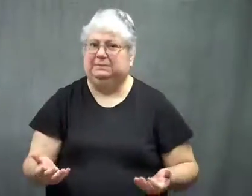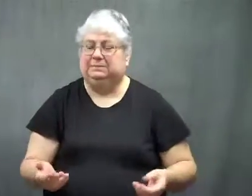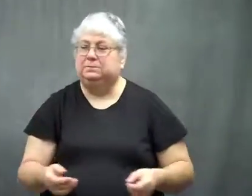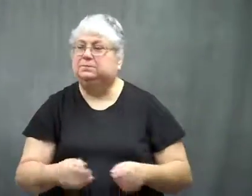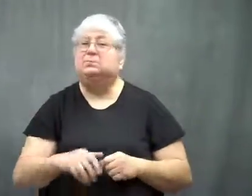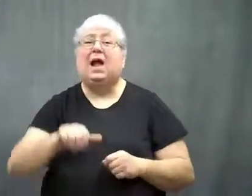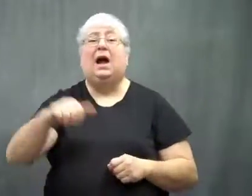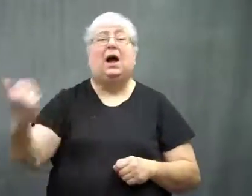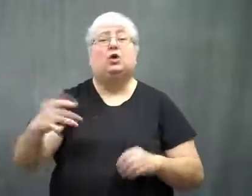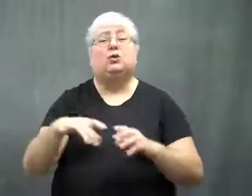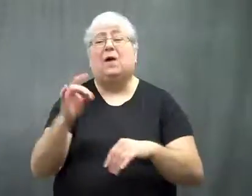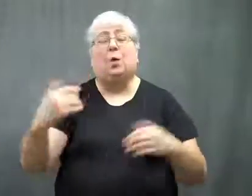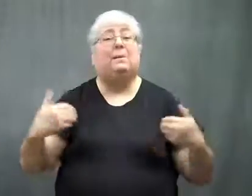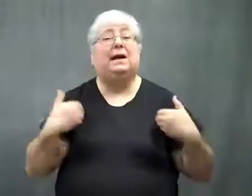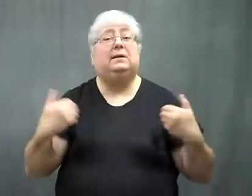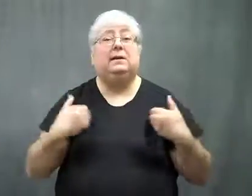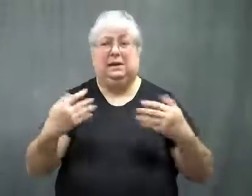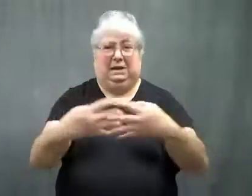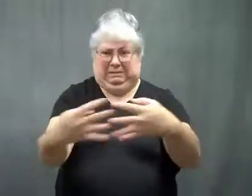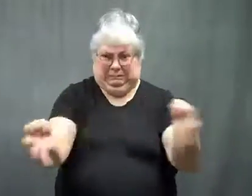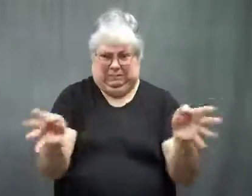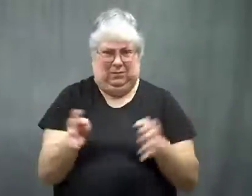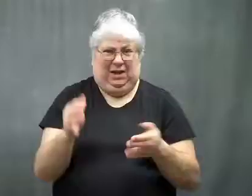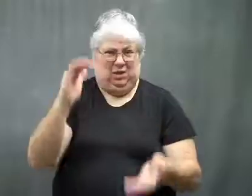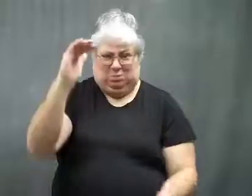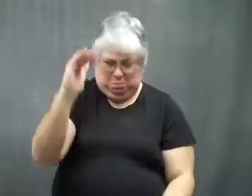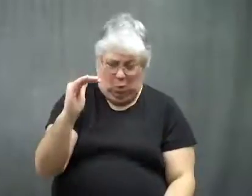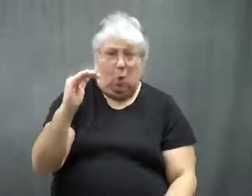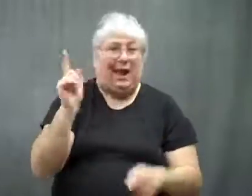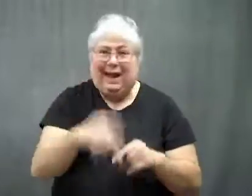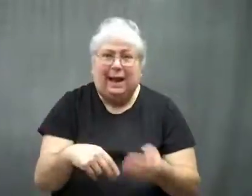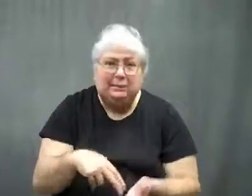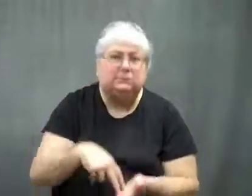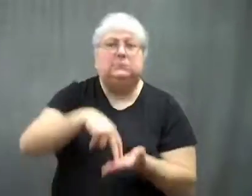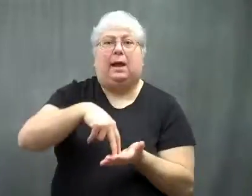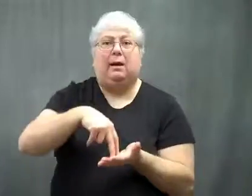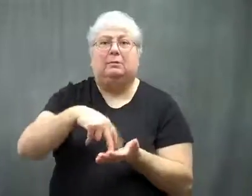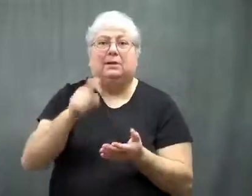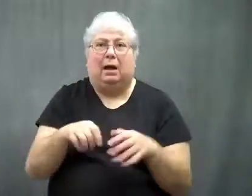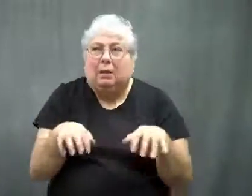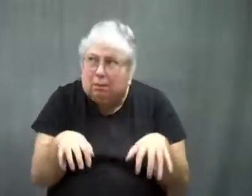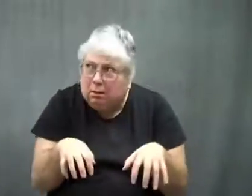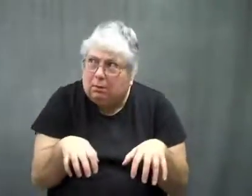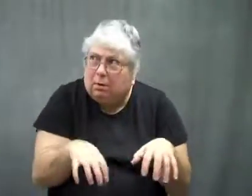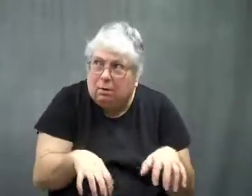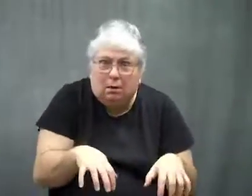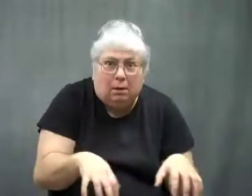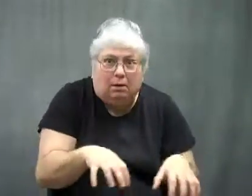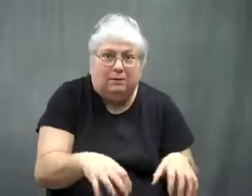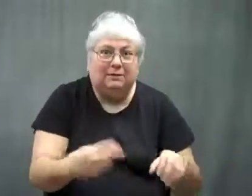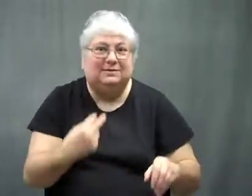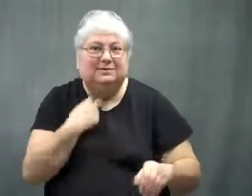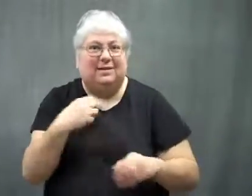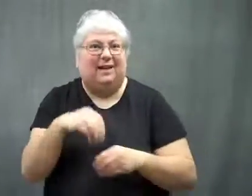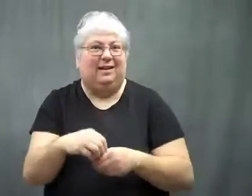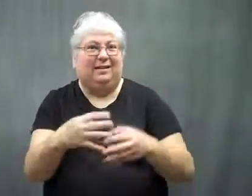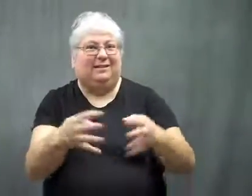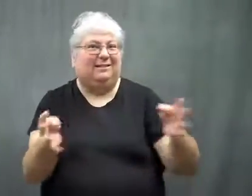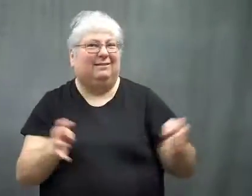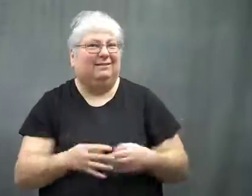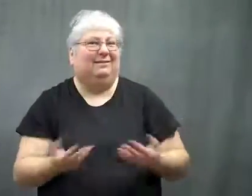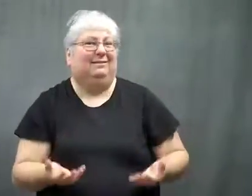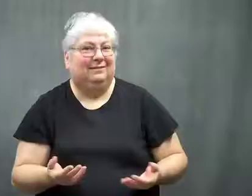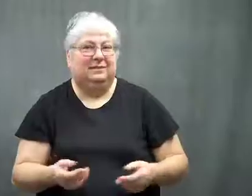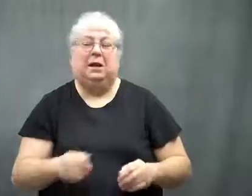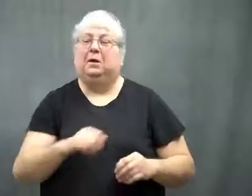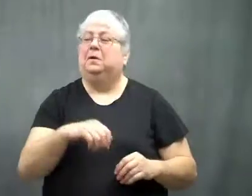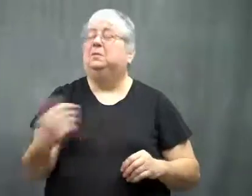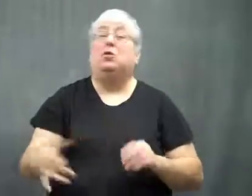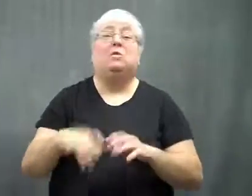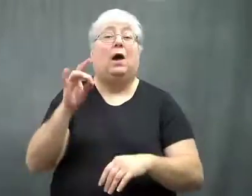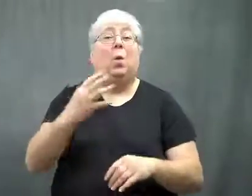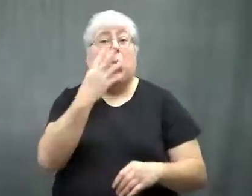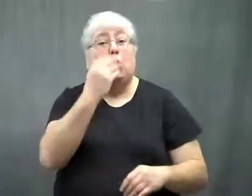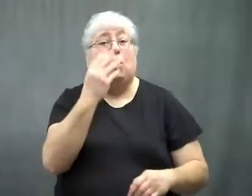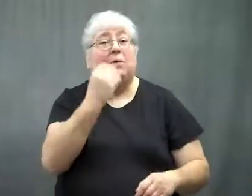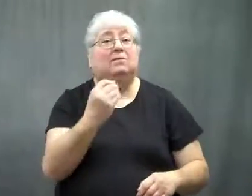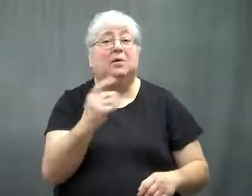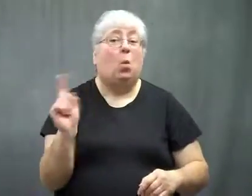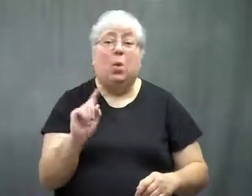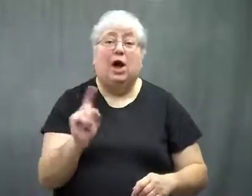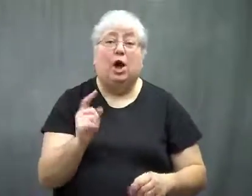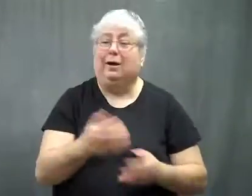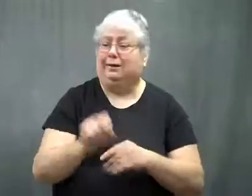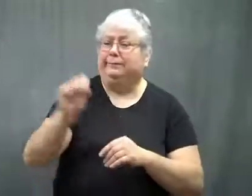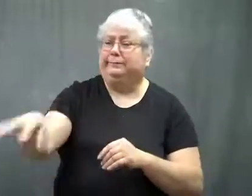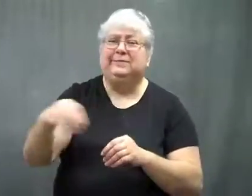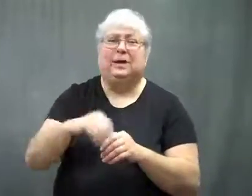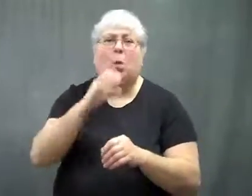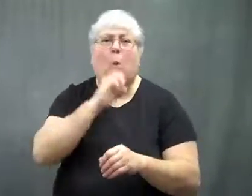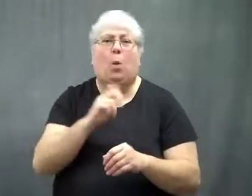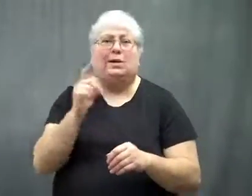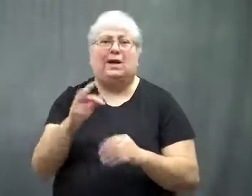A monkey was in a cage that was so small it couldn't stand up.